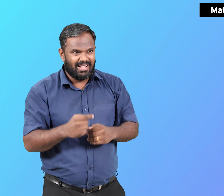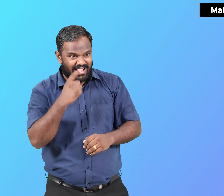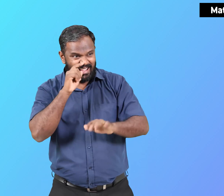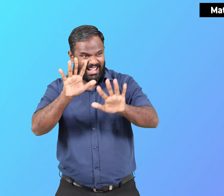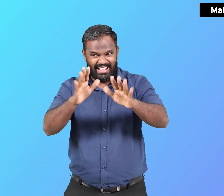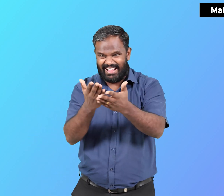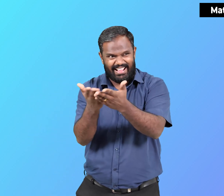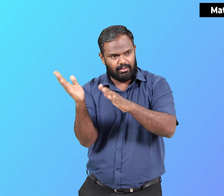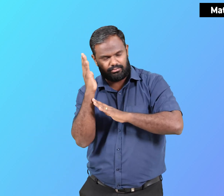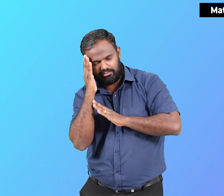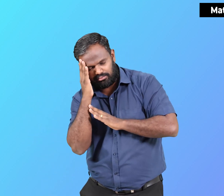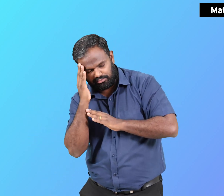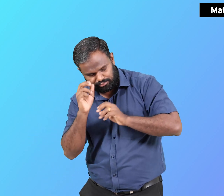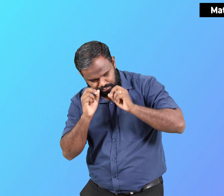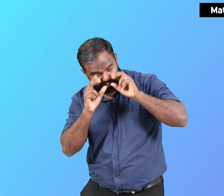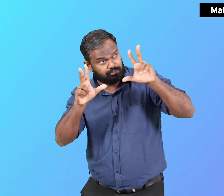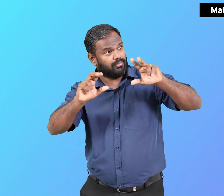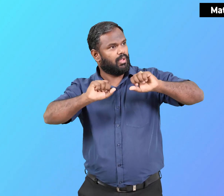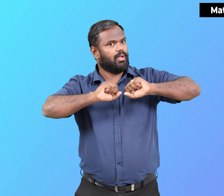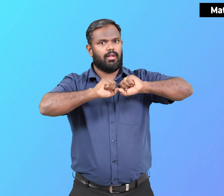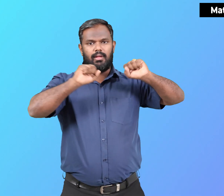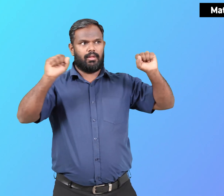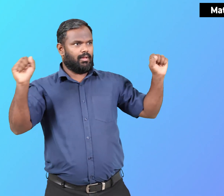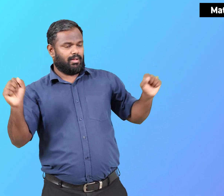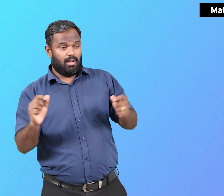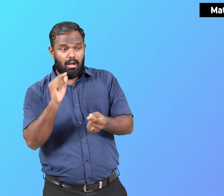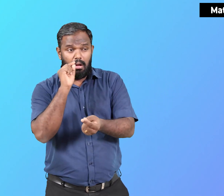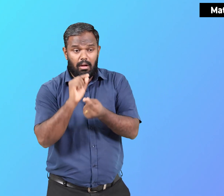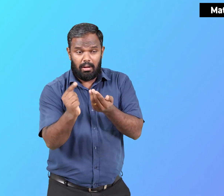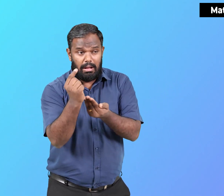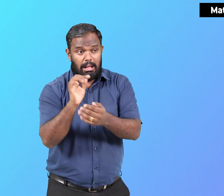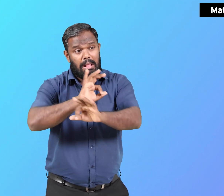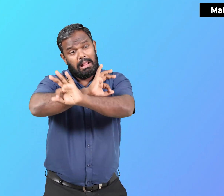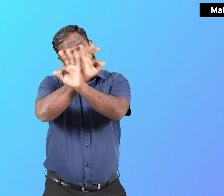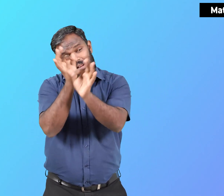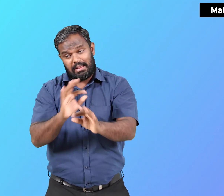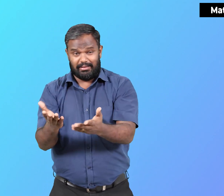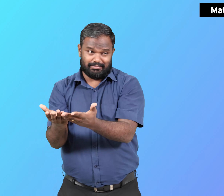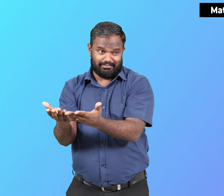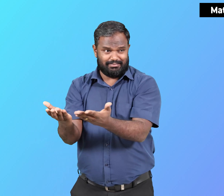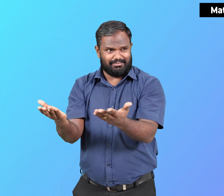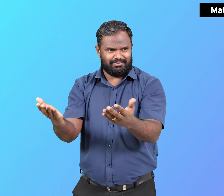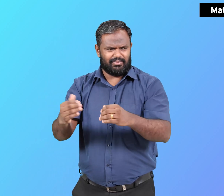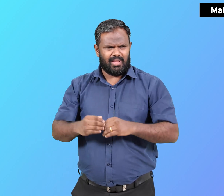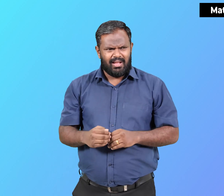“Then all the girls woke up. They made their lamps ready.